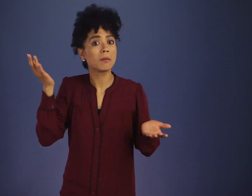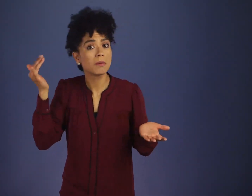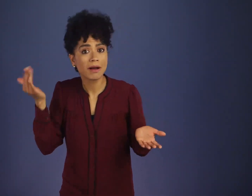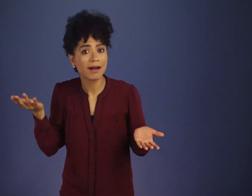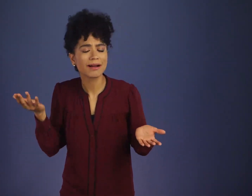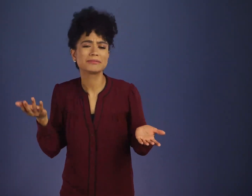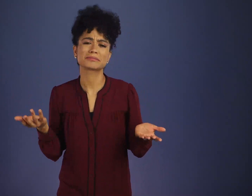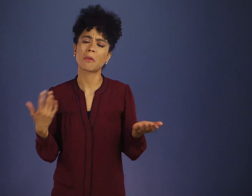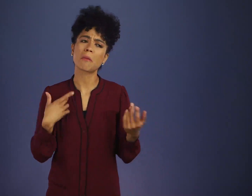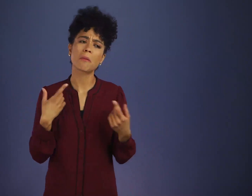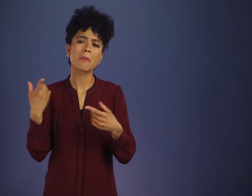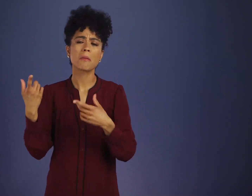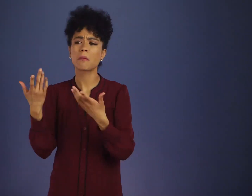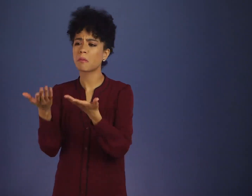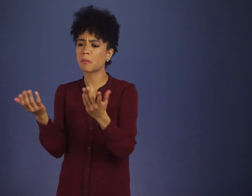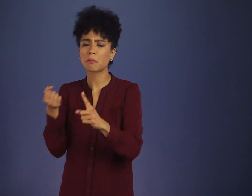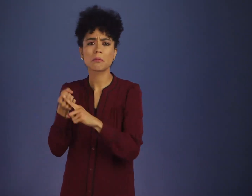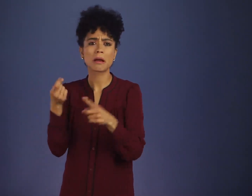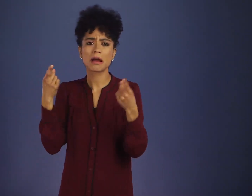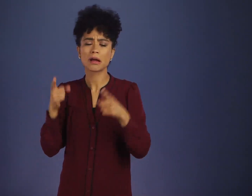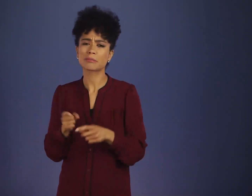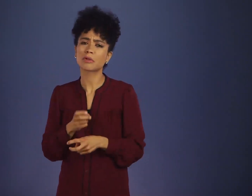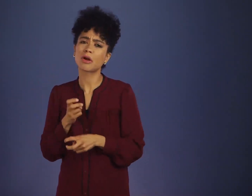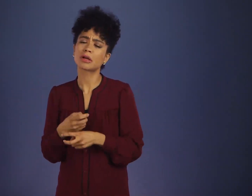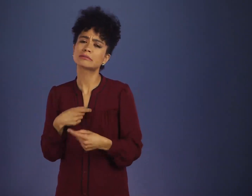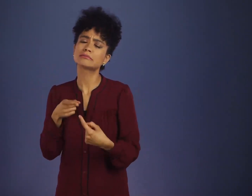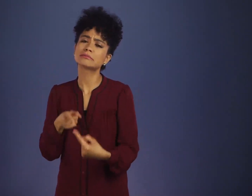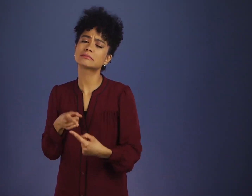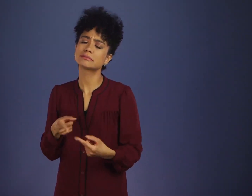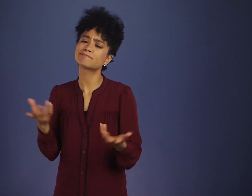We had made the invention of alibis a fine art.